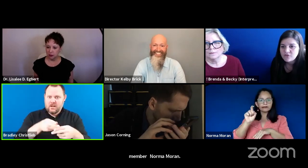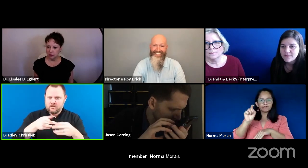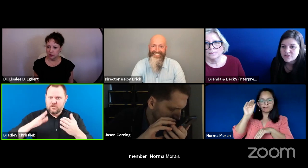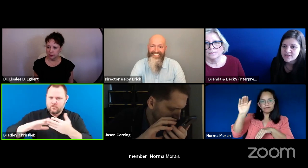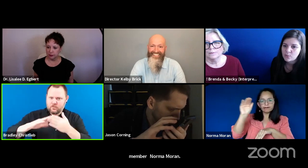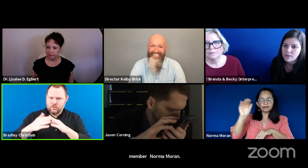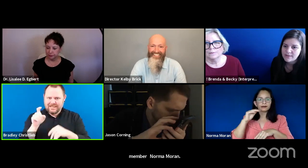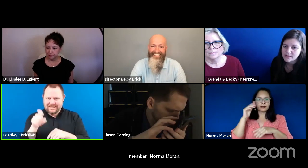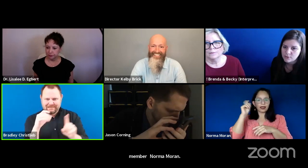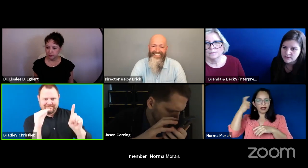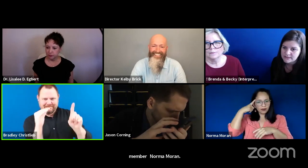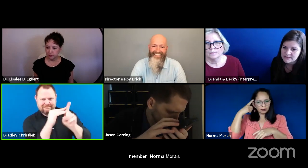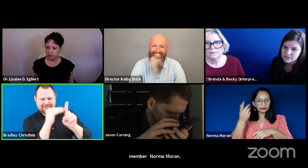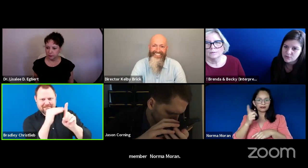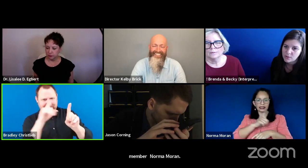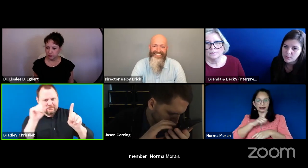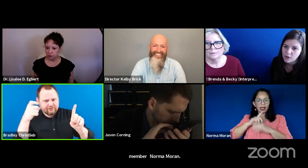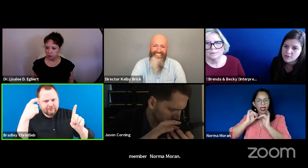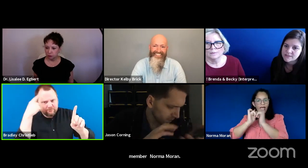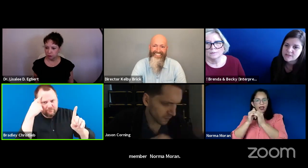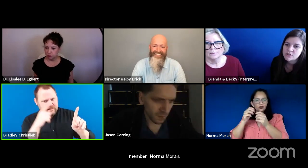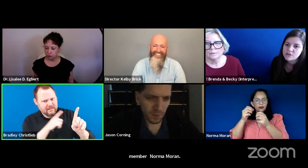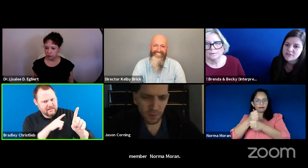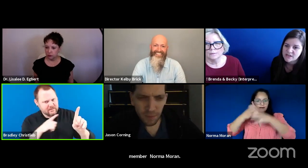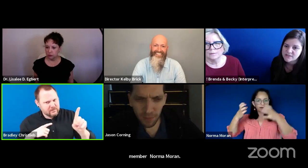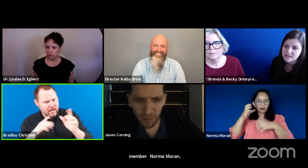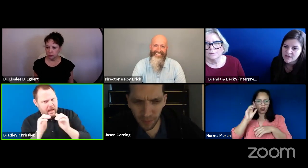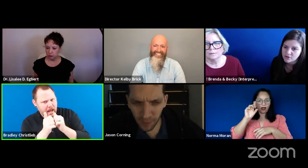You've mentioned that we the community need to do our part to reach out to the Governor